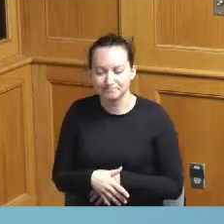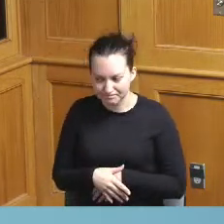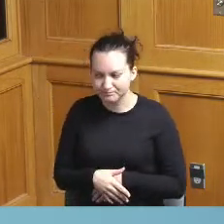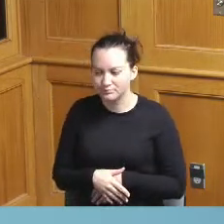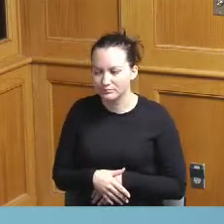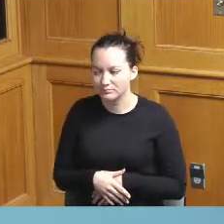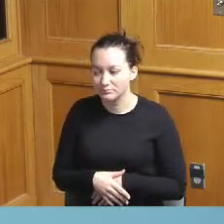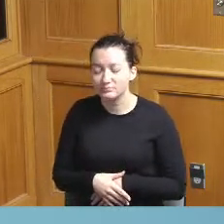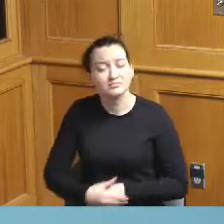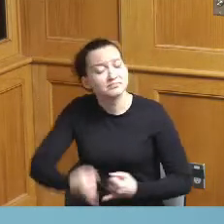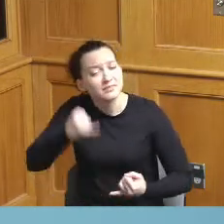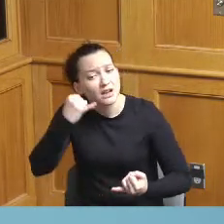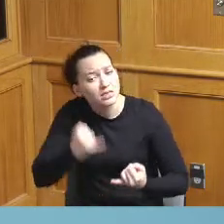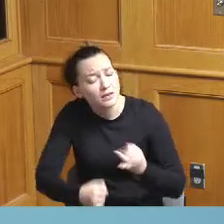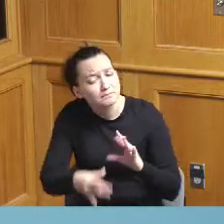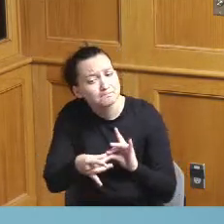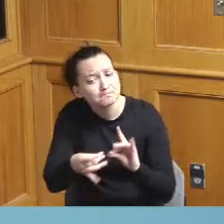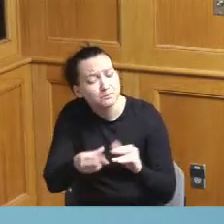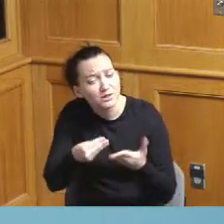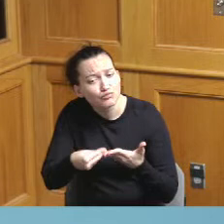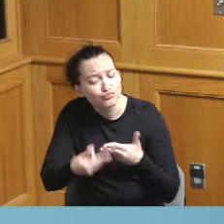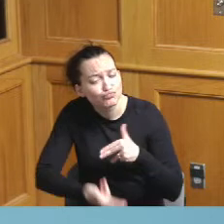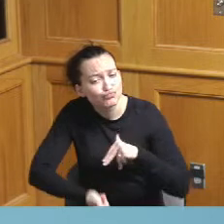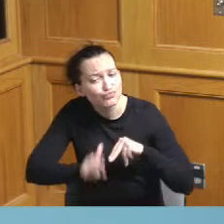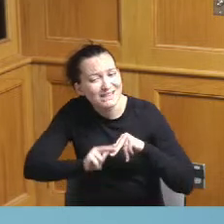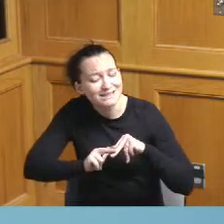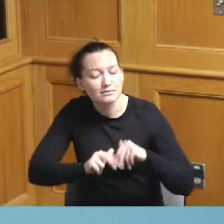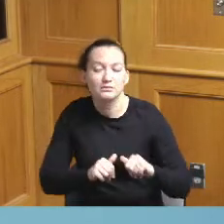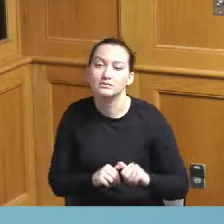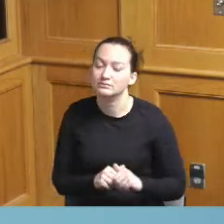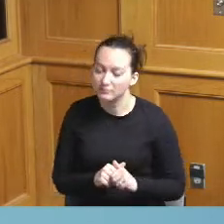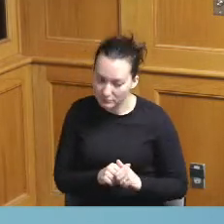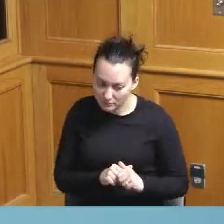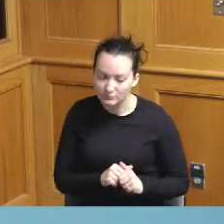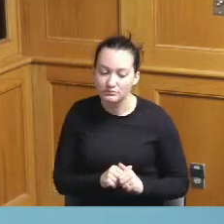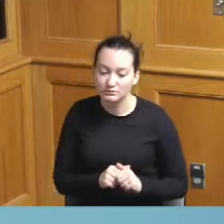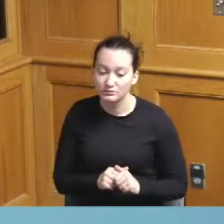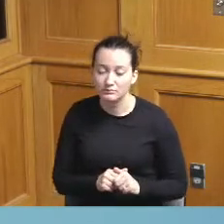lastly I want to talk about raises just briefly for a moment and that is as the Consumer Price